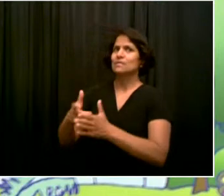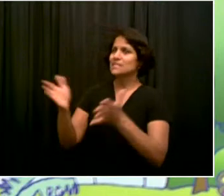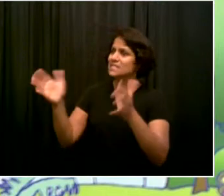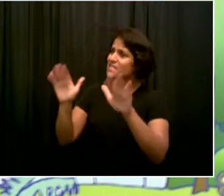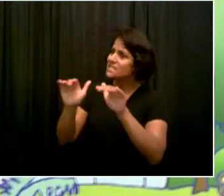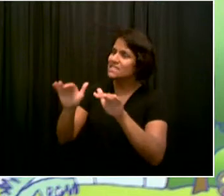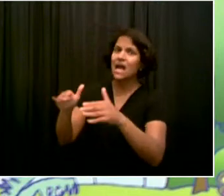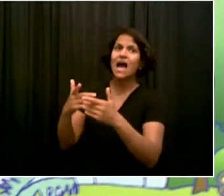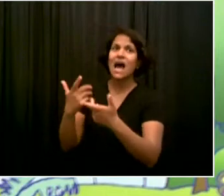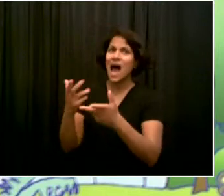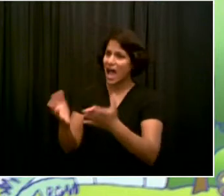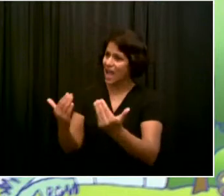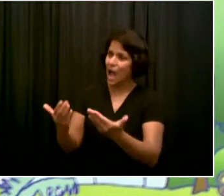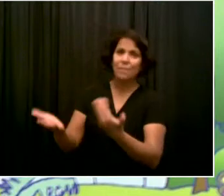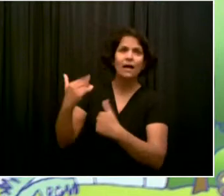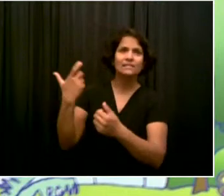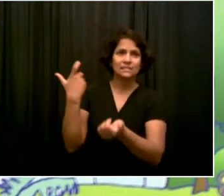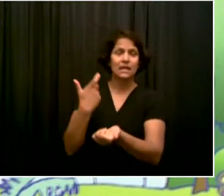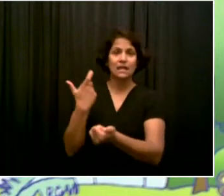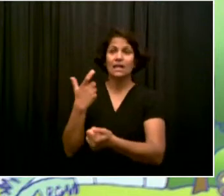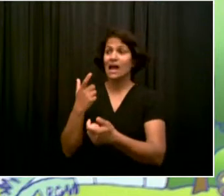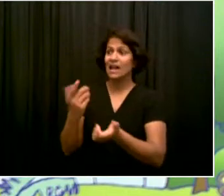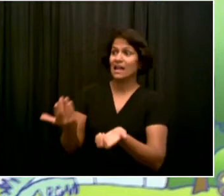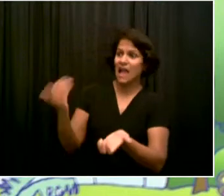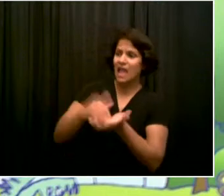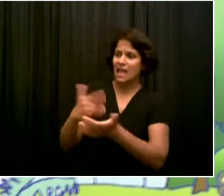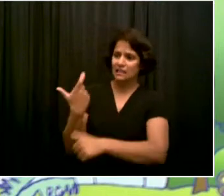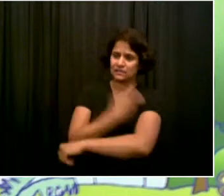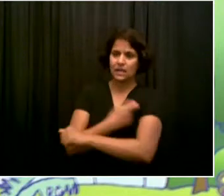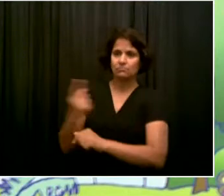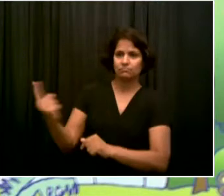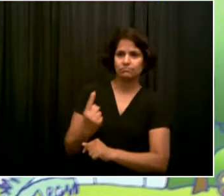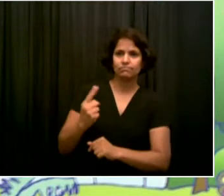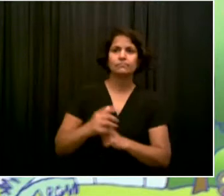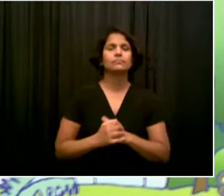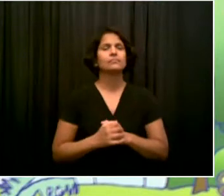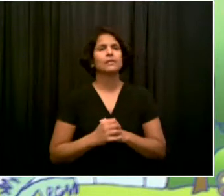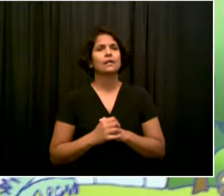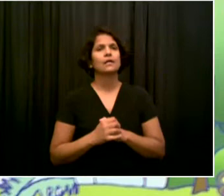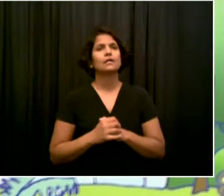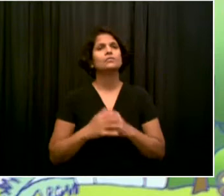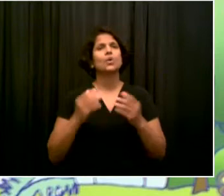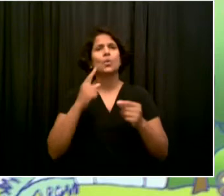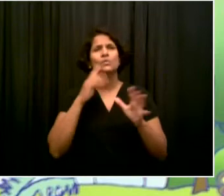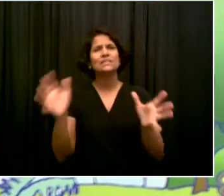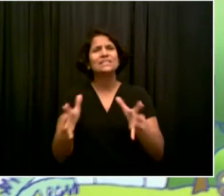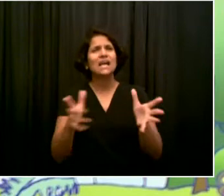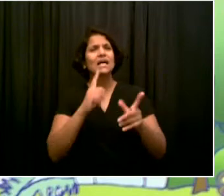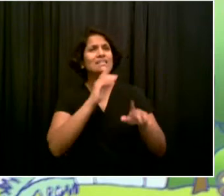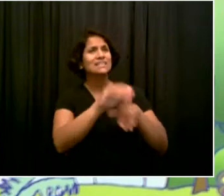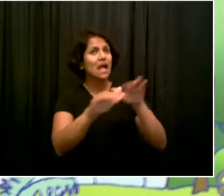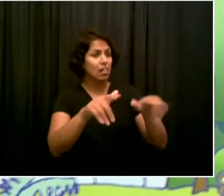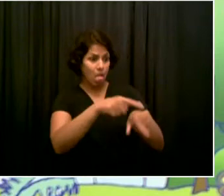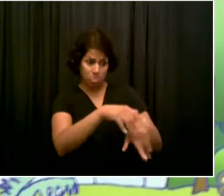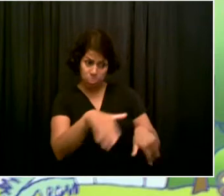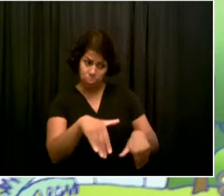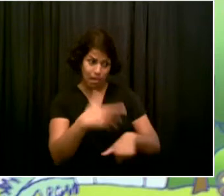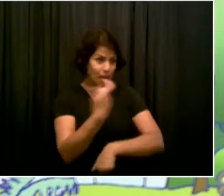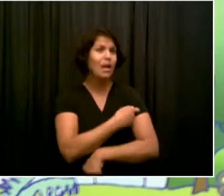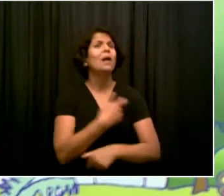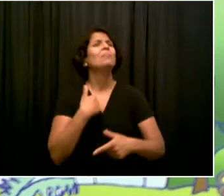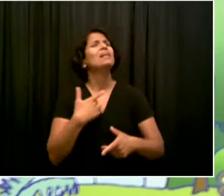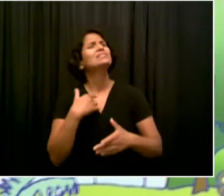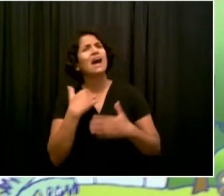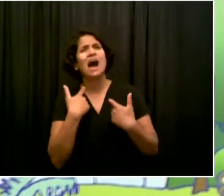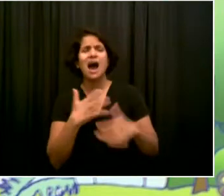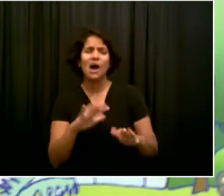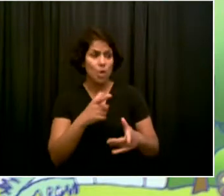NOW, ESPECIALLY